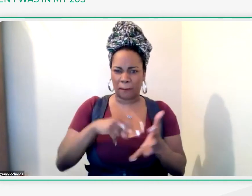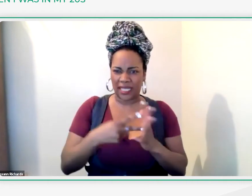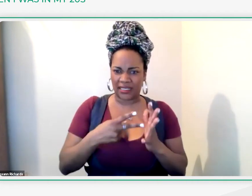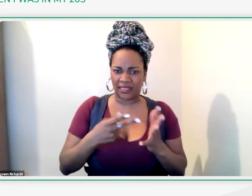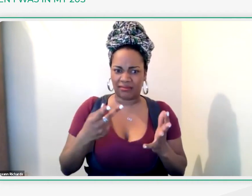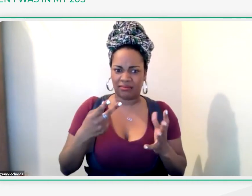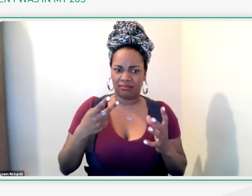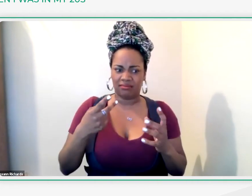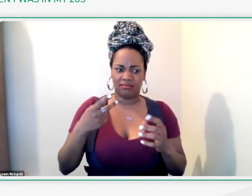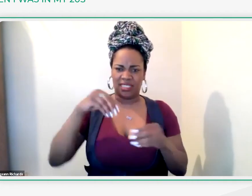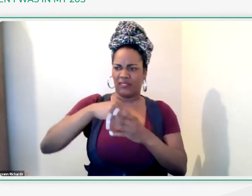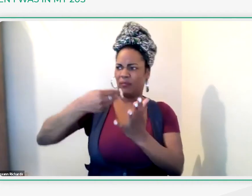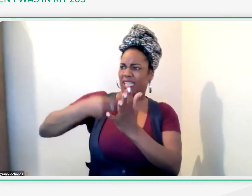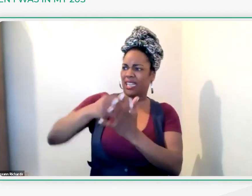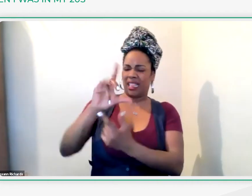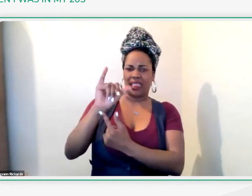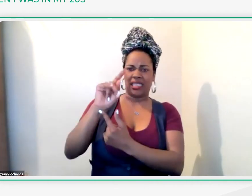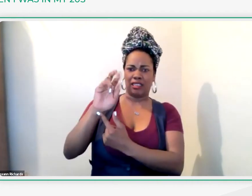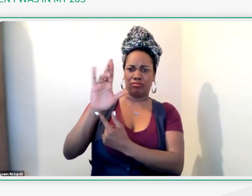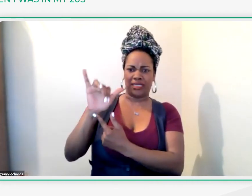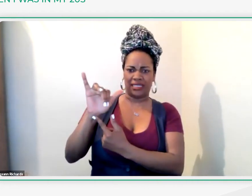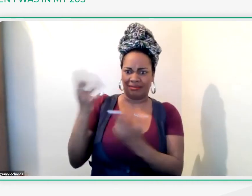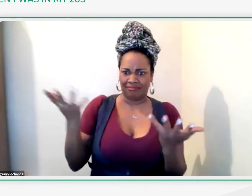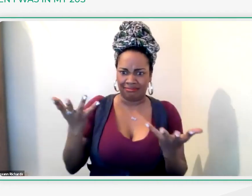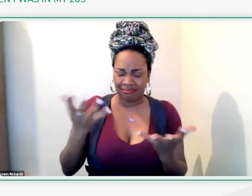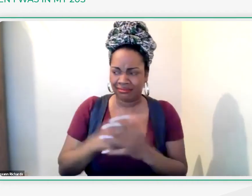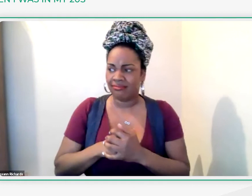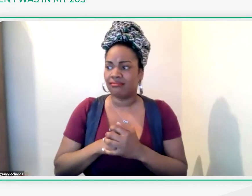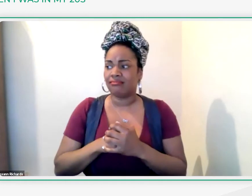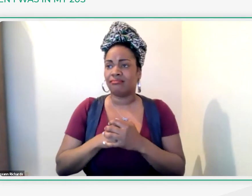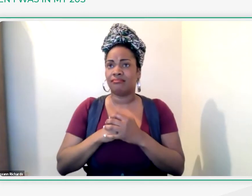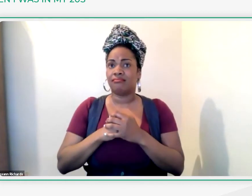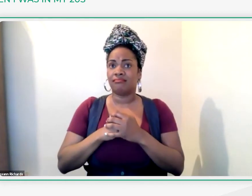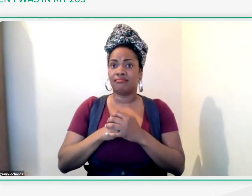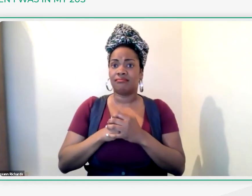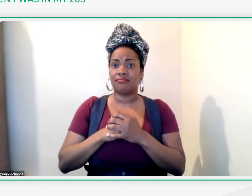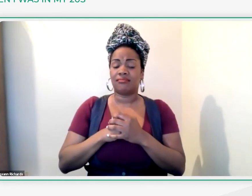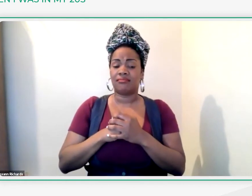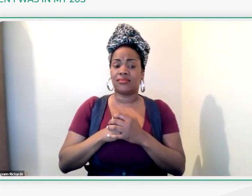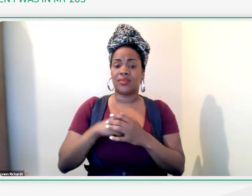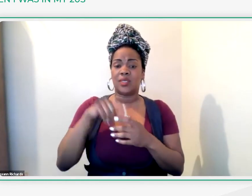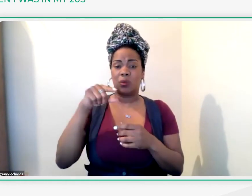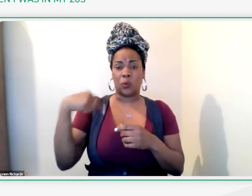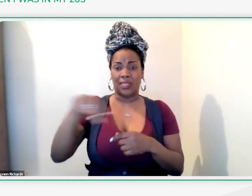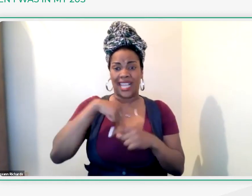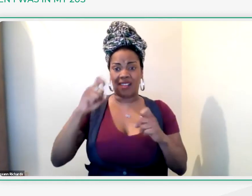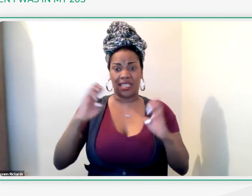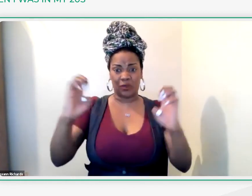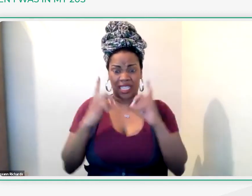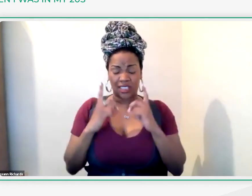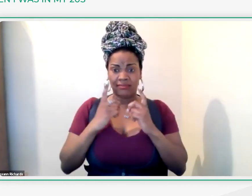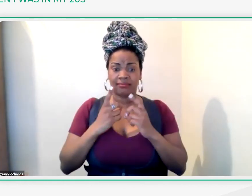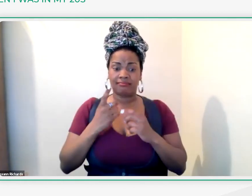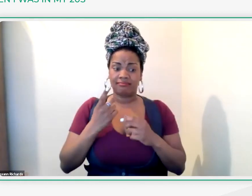What does this mean in, I guess, financial literacy?